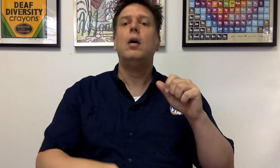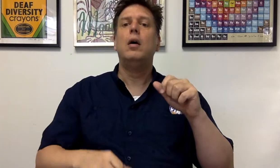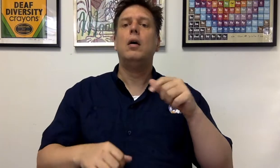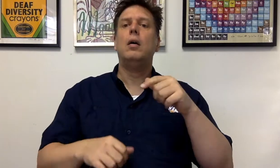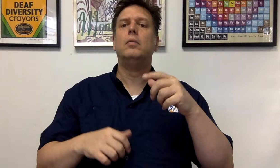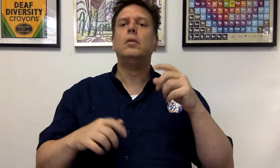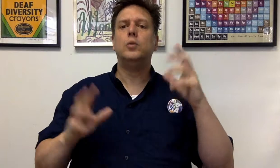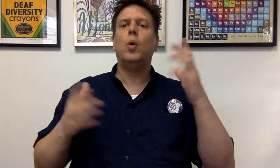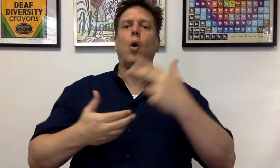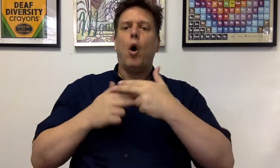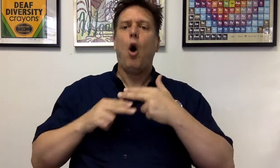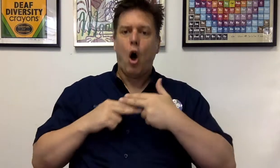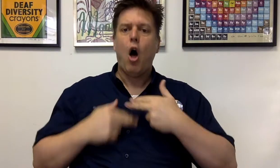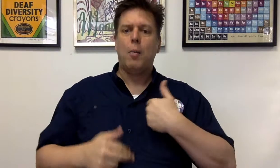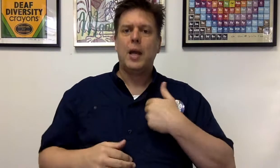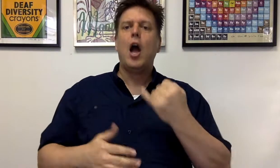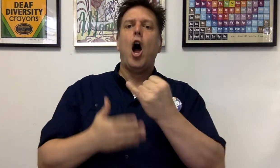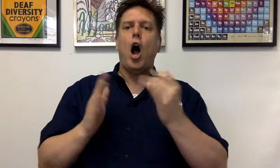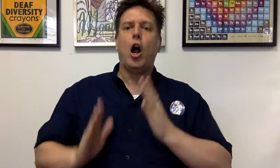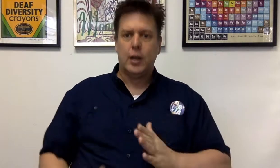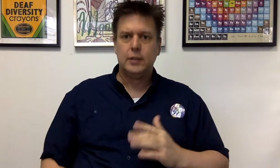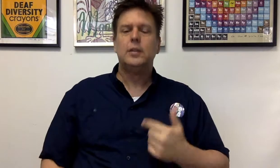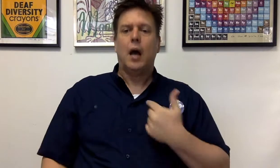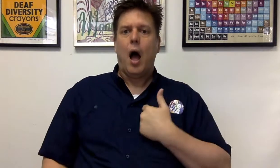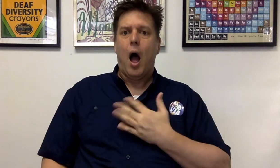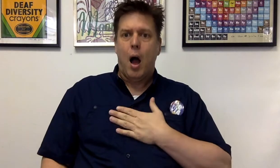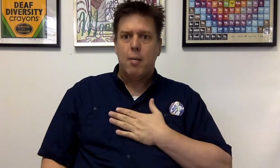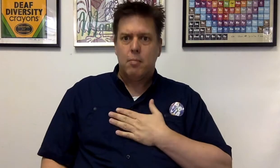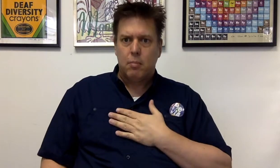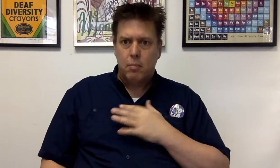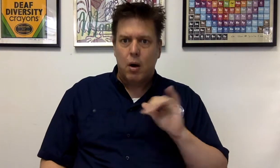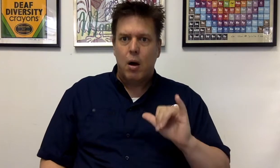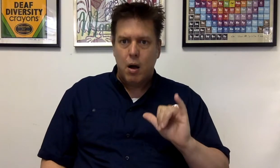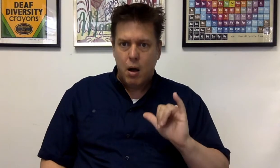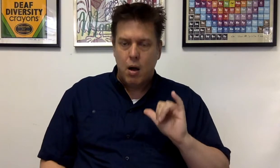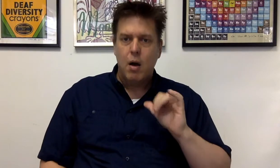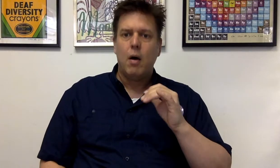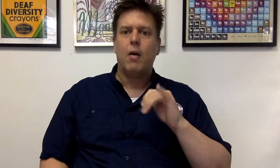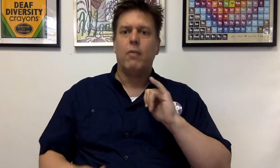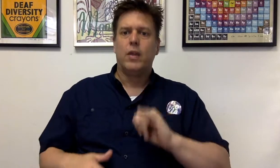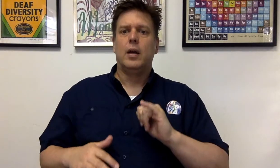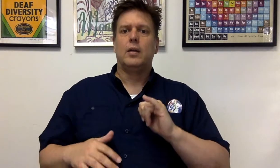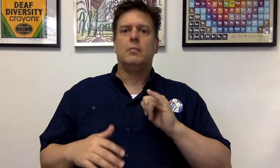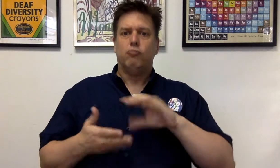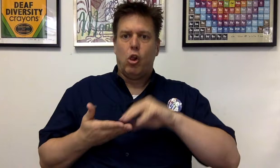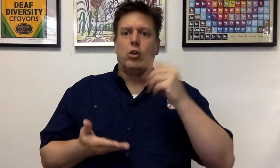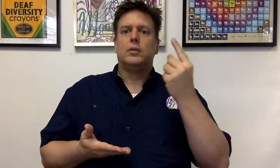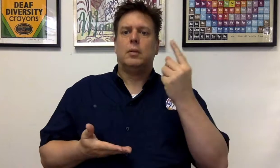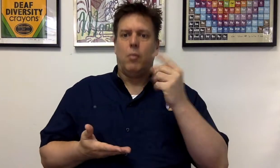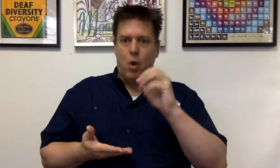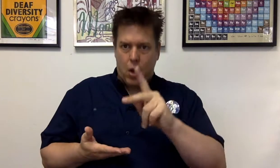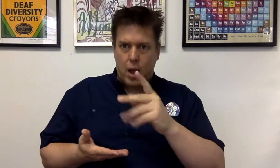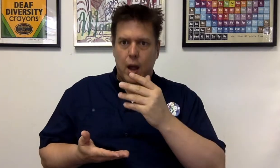the label, they used for themselves, so they called me an artist and I learned